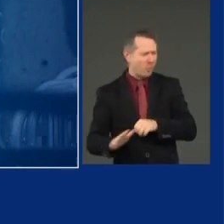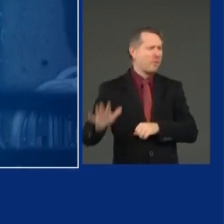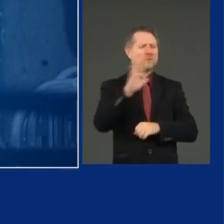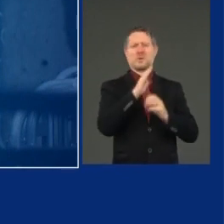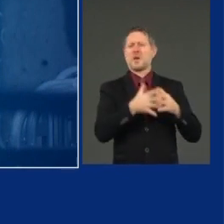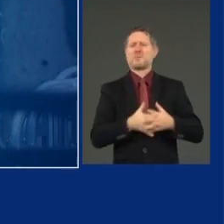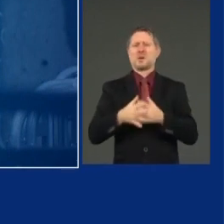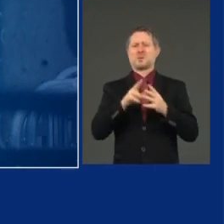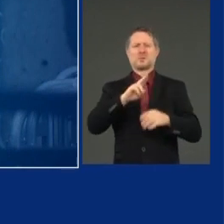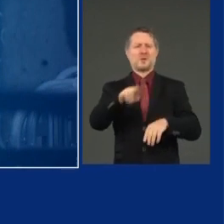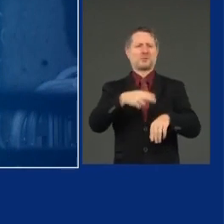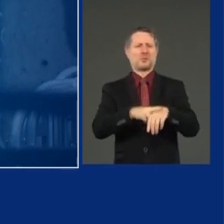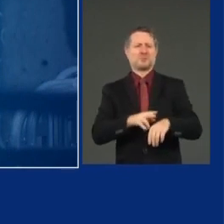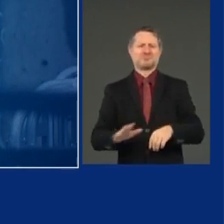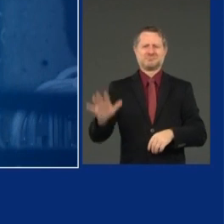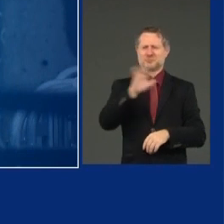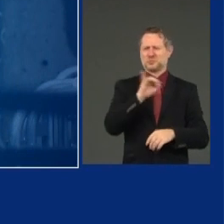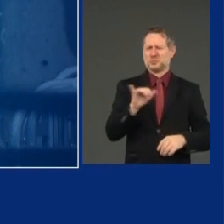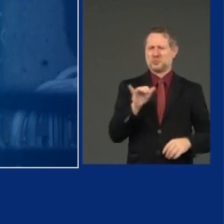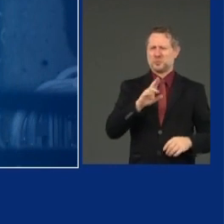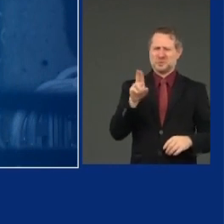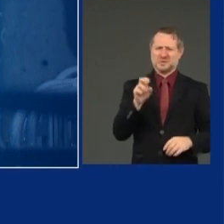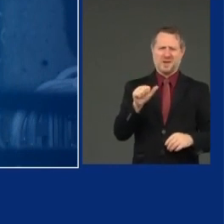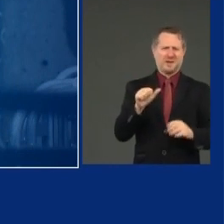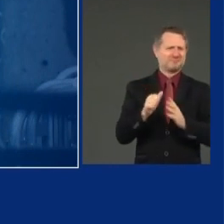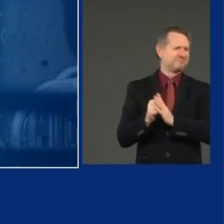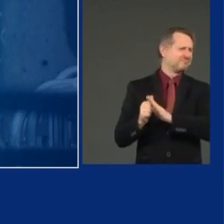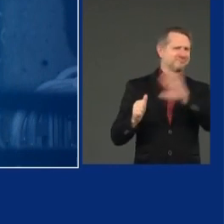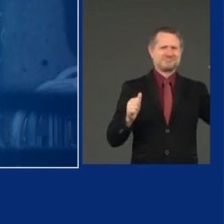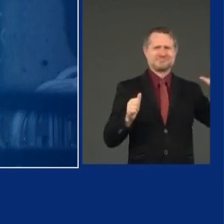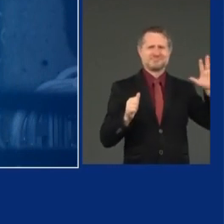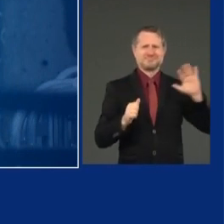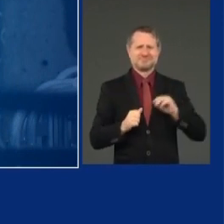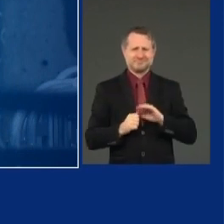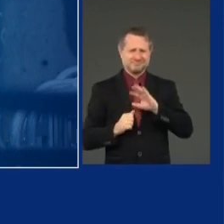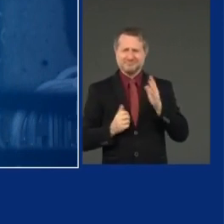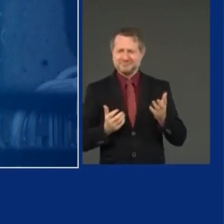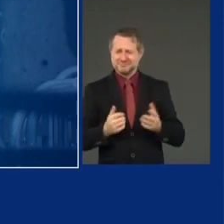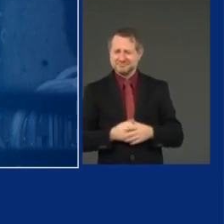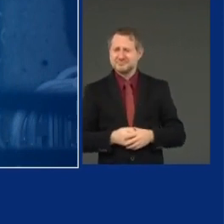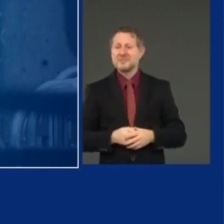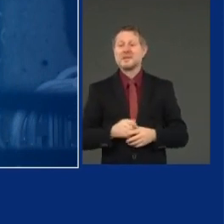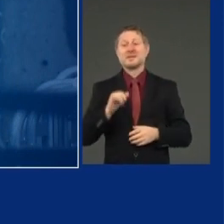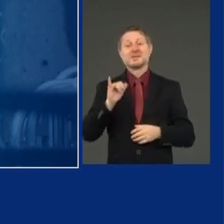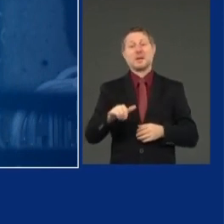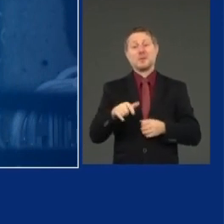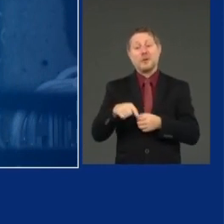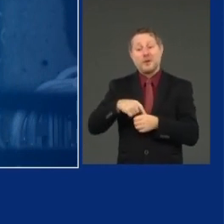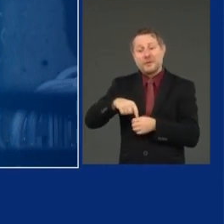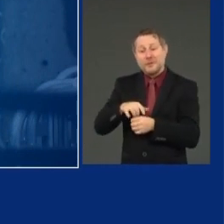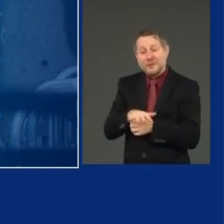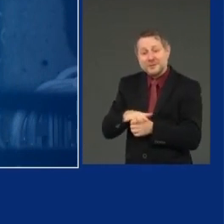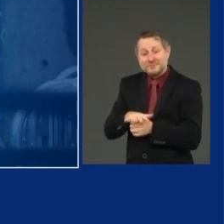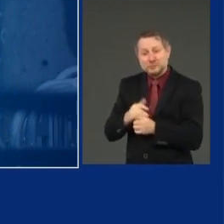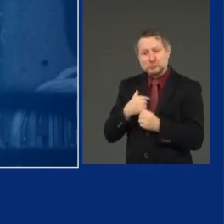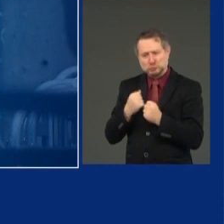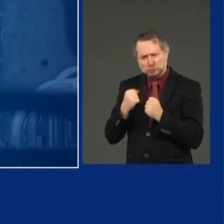OF CASES. BUT IT IS GOING TO BE TRUE IN EVERY COMMUNITY ACROSS THIS